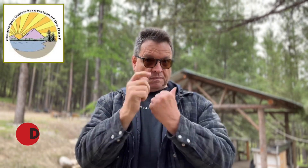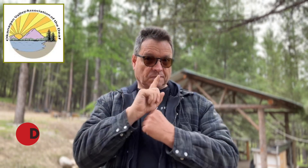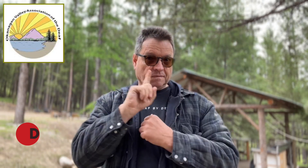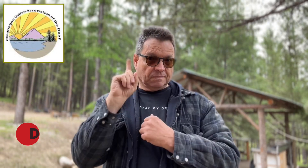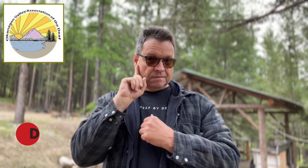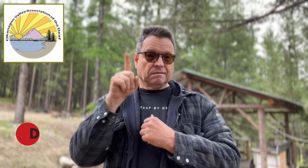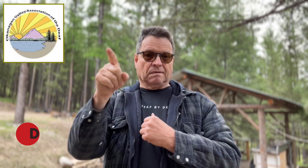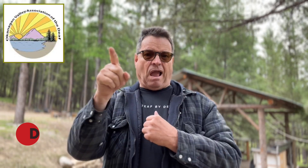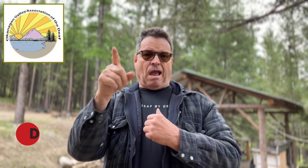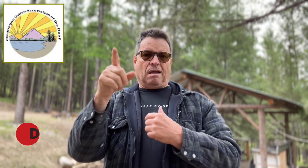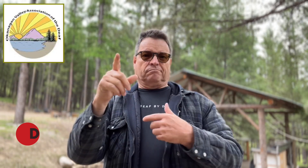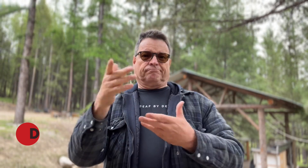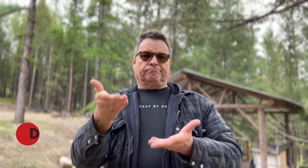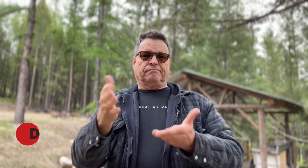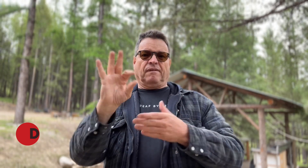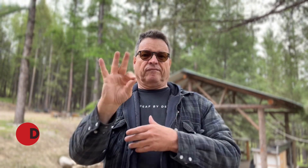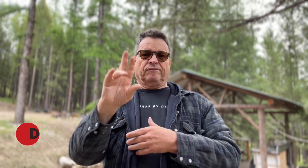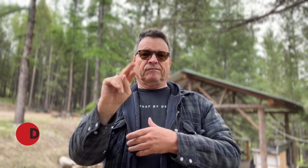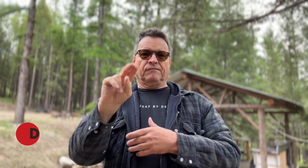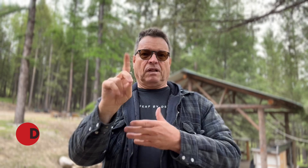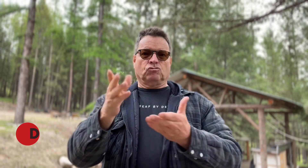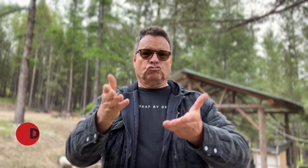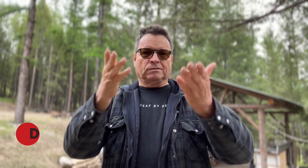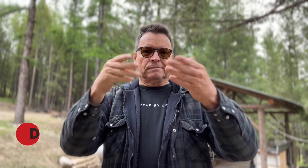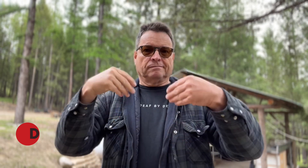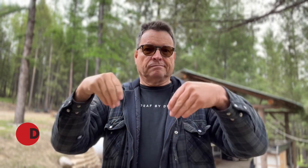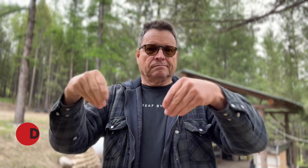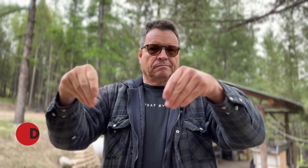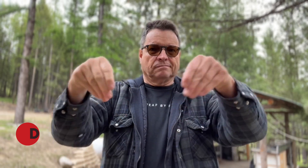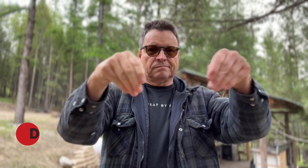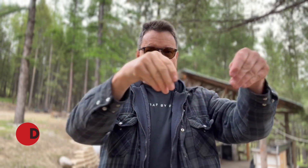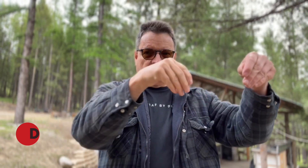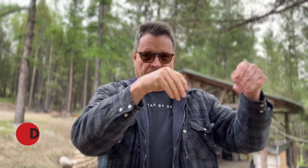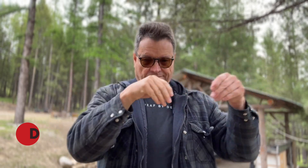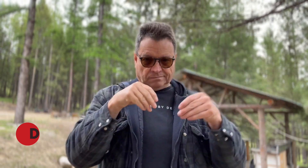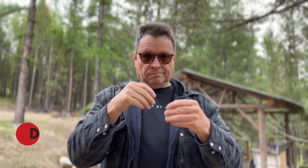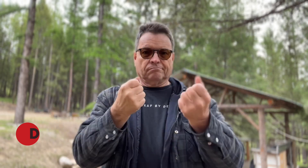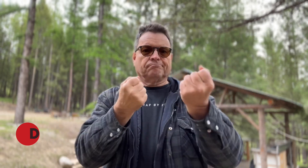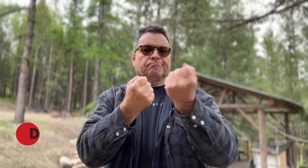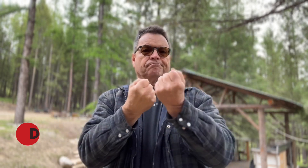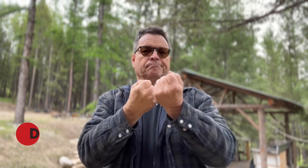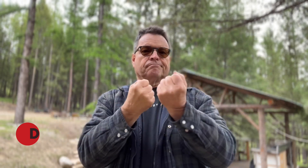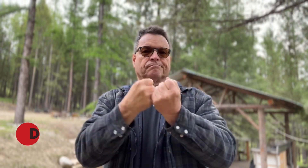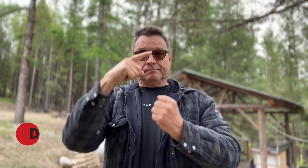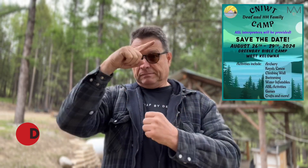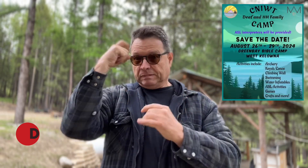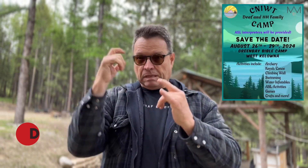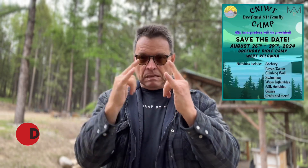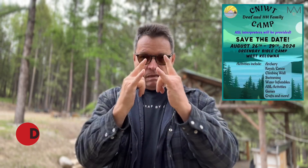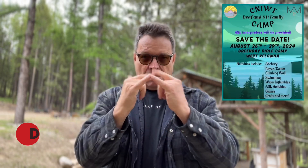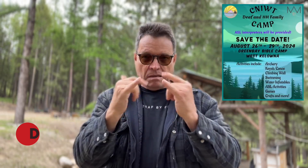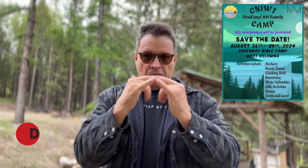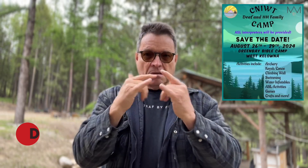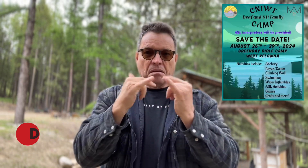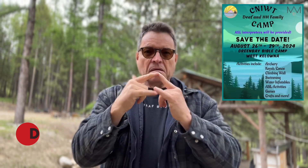of the Deaf is fundraising to support the Summer Camp.